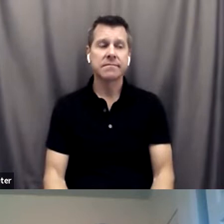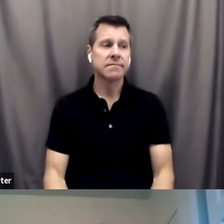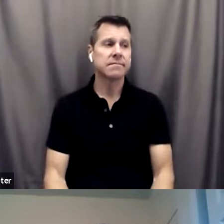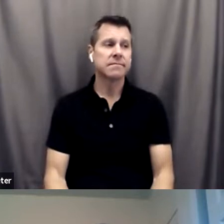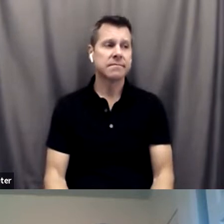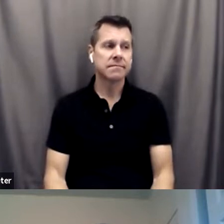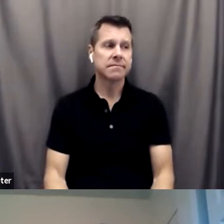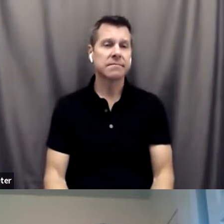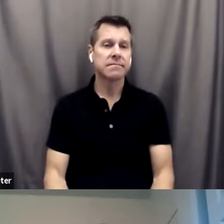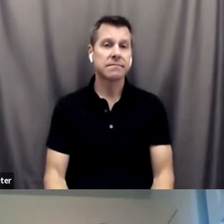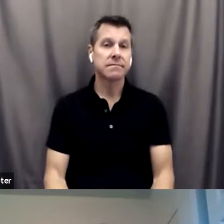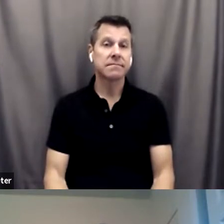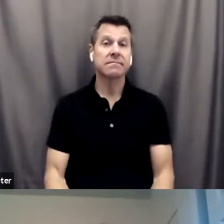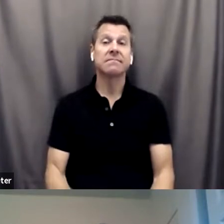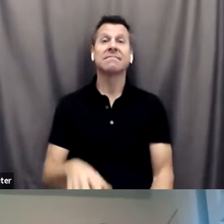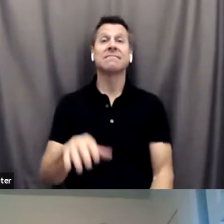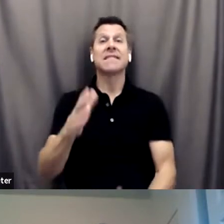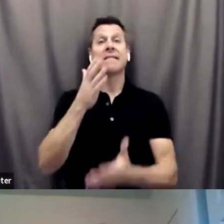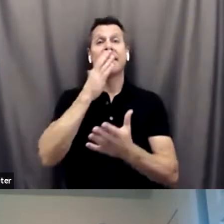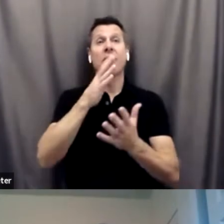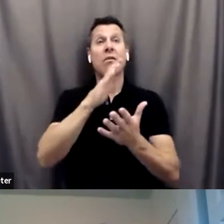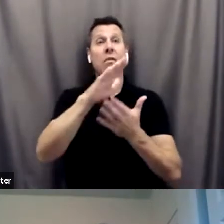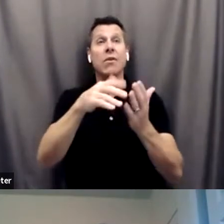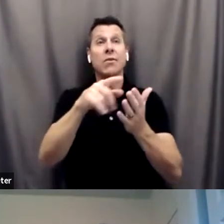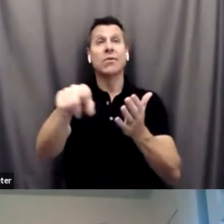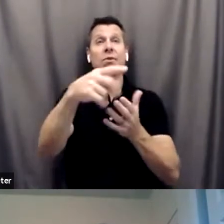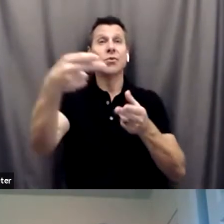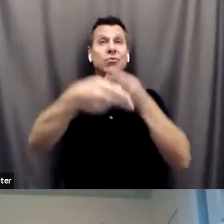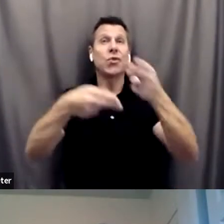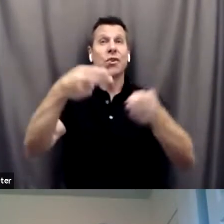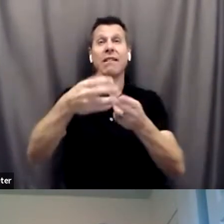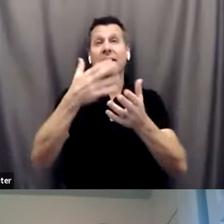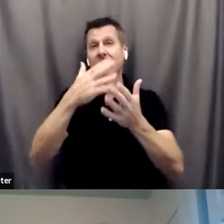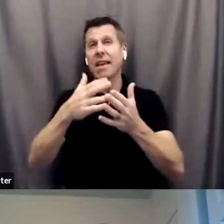So with that being said, Well, we want to thank everyone for for joining us today. And again, thank you for the flex team, for